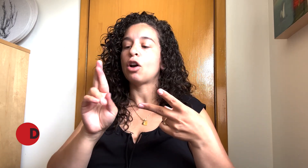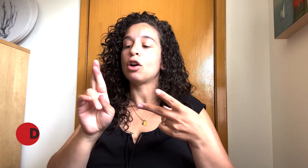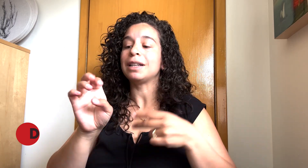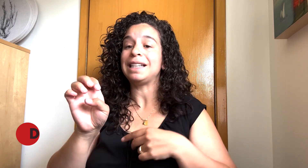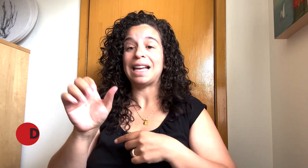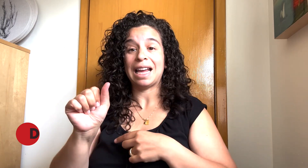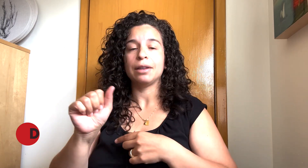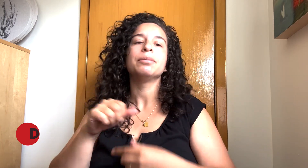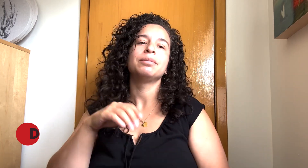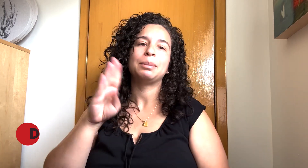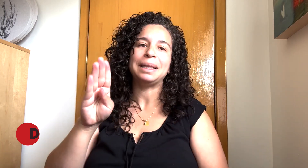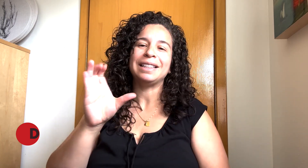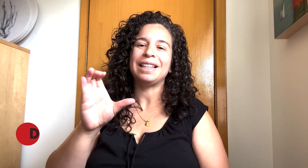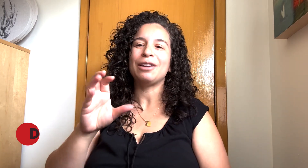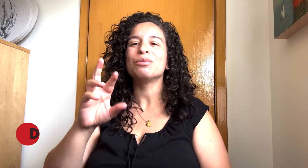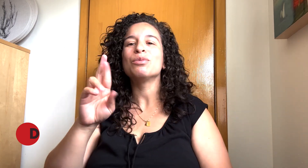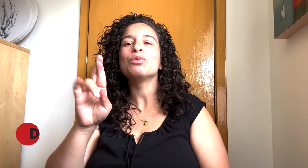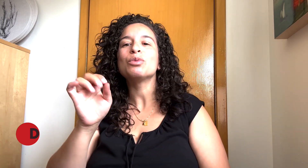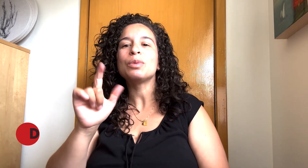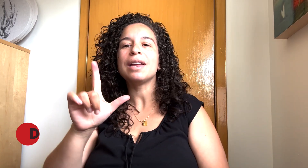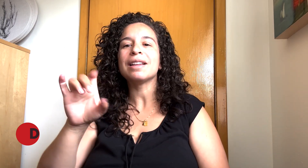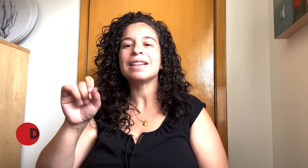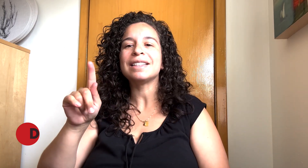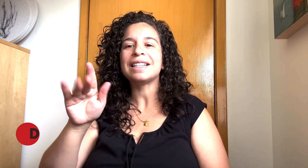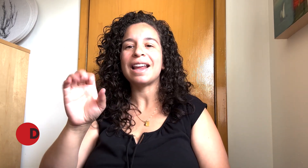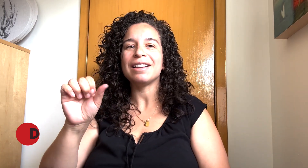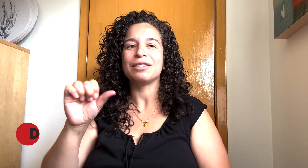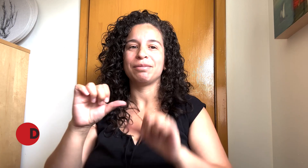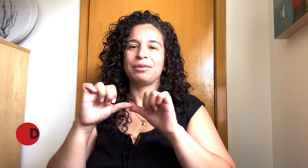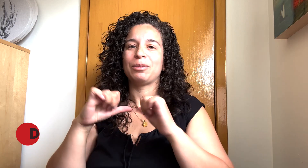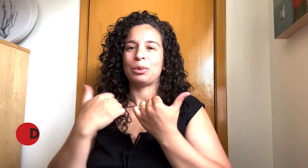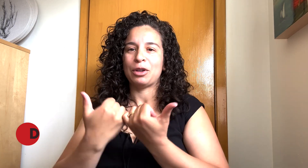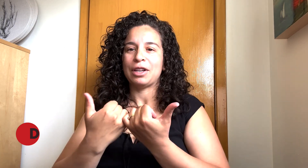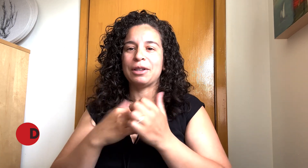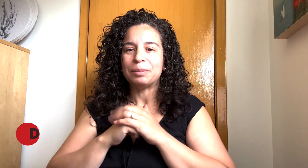and BCREA, British Columbia Real Estate Association.